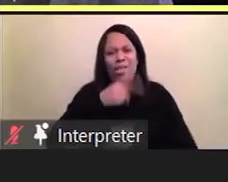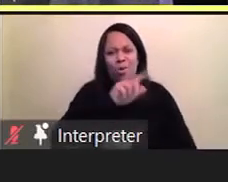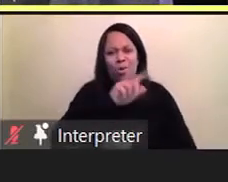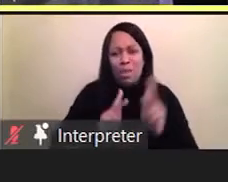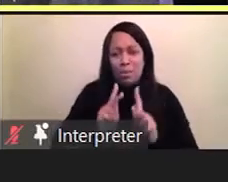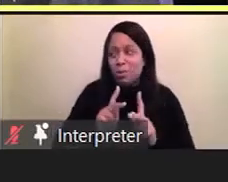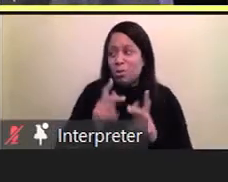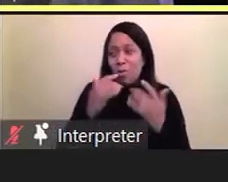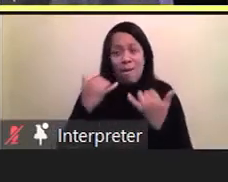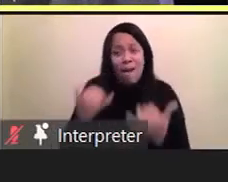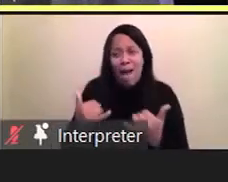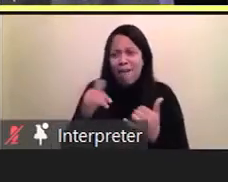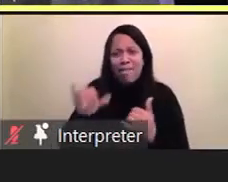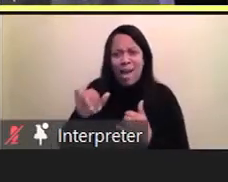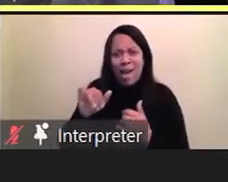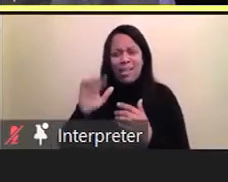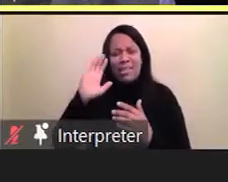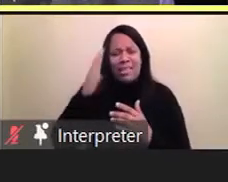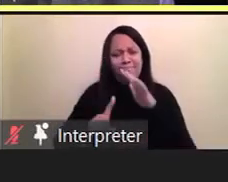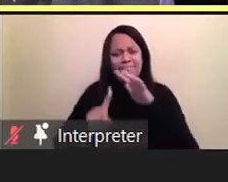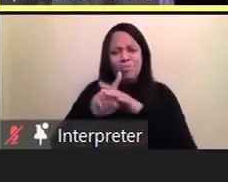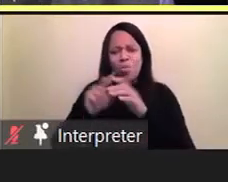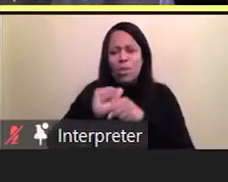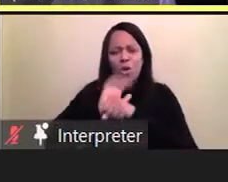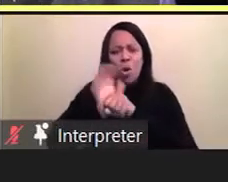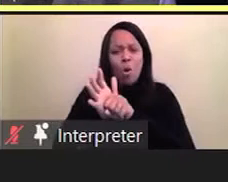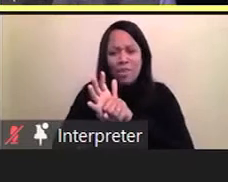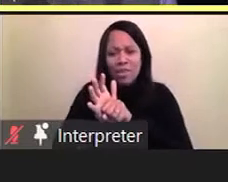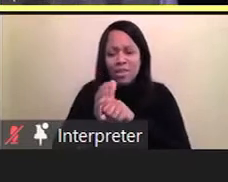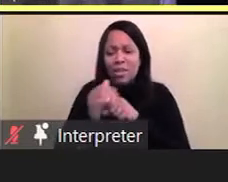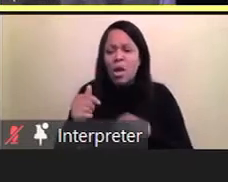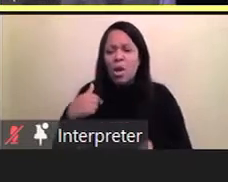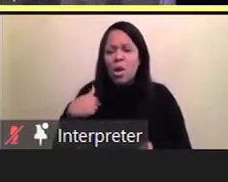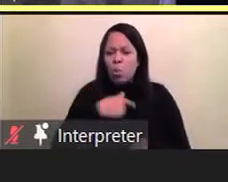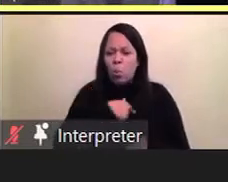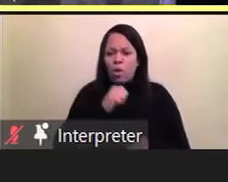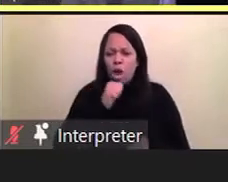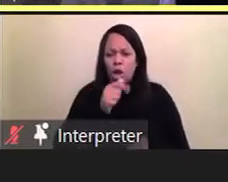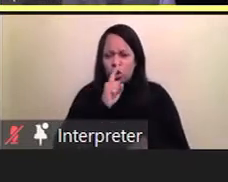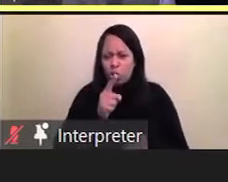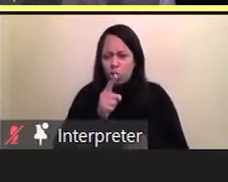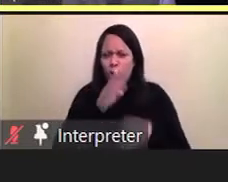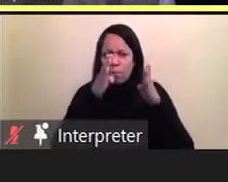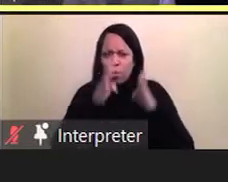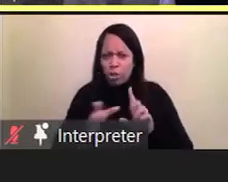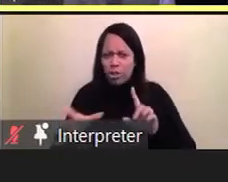We don't really if someone with coronavirus has a disability. It kind of depends on the person.